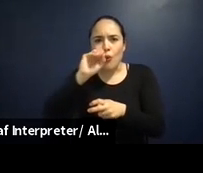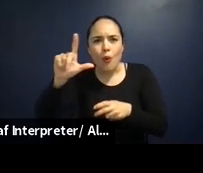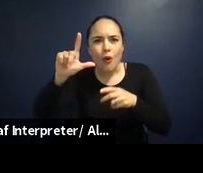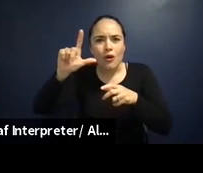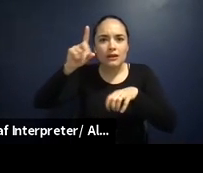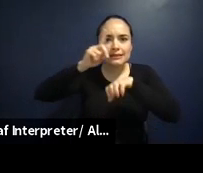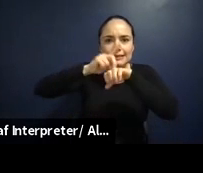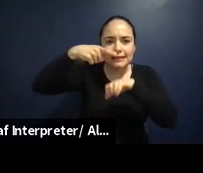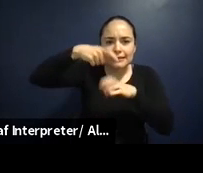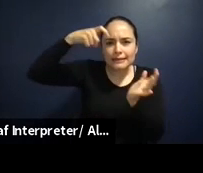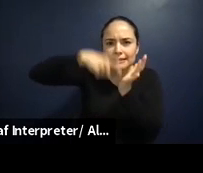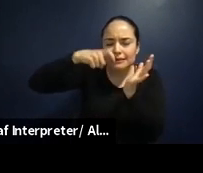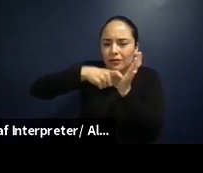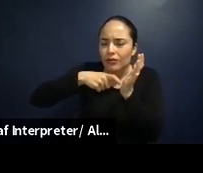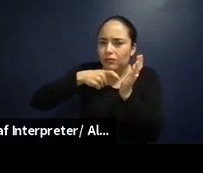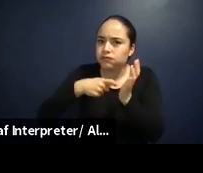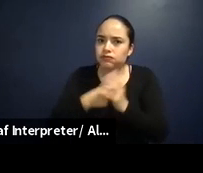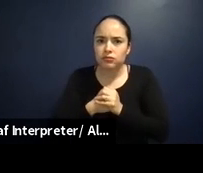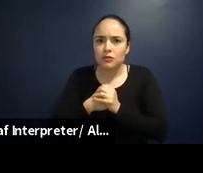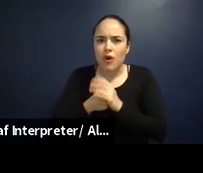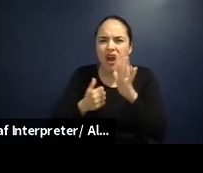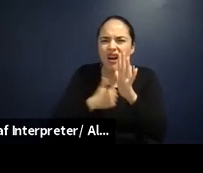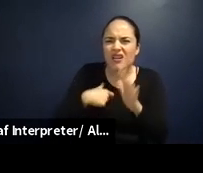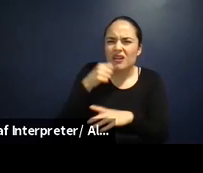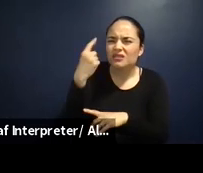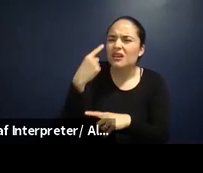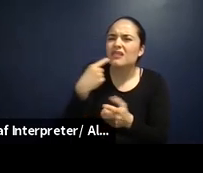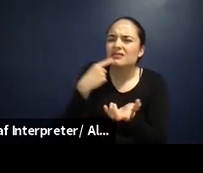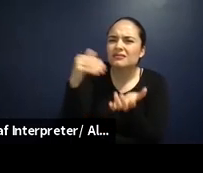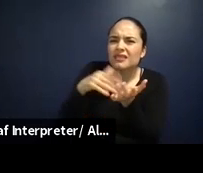[Kim]: Sorry, I was trying to read as well. I'm sorry, Sarah, what was your question, why are the...? [Sarah]: Diamond tools